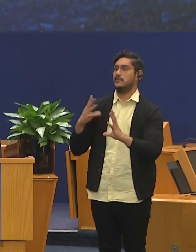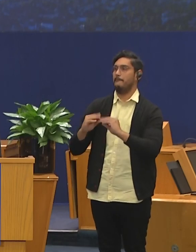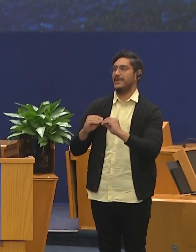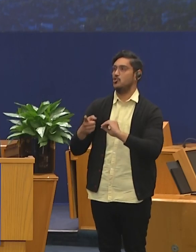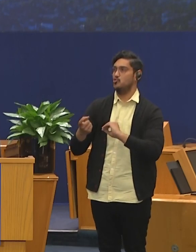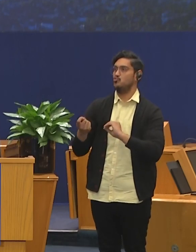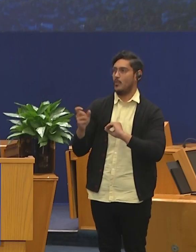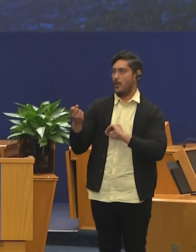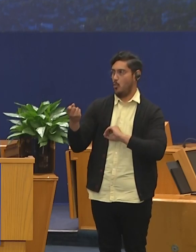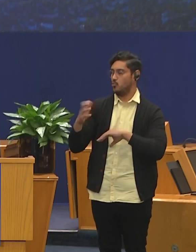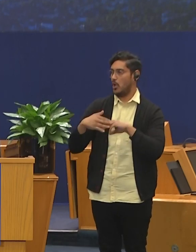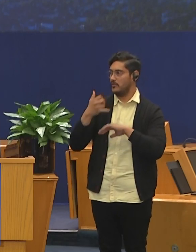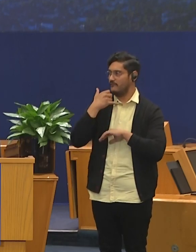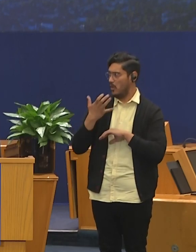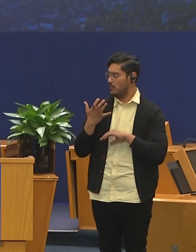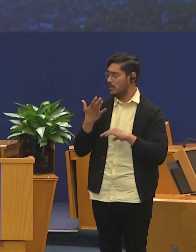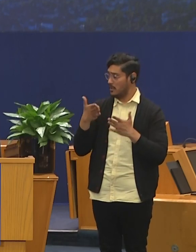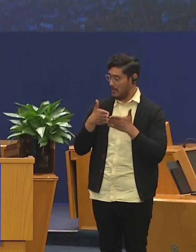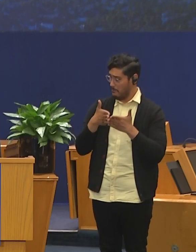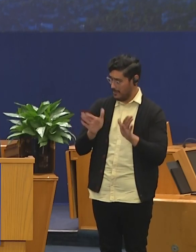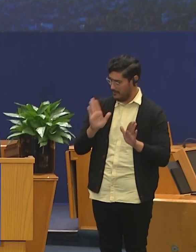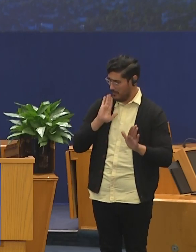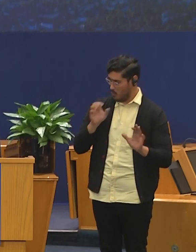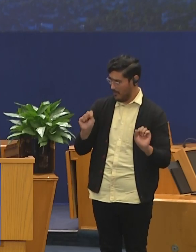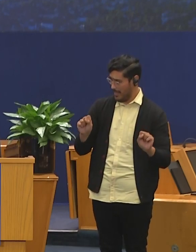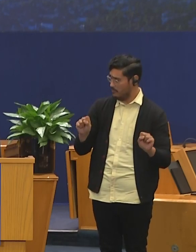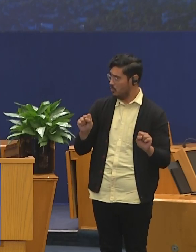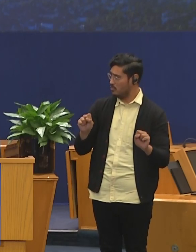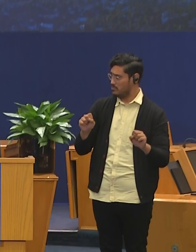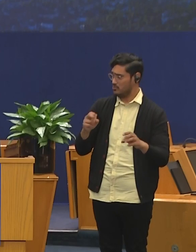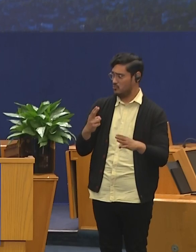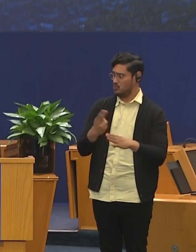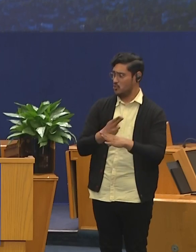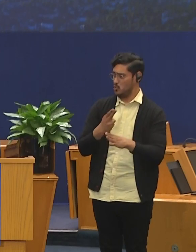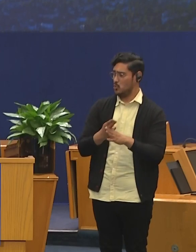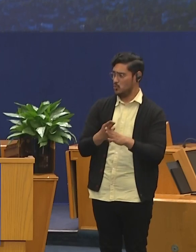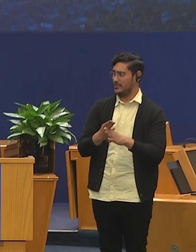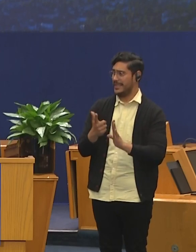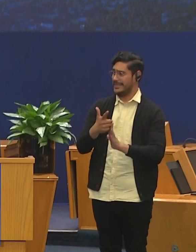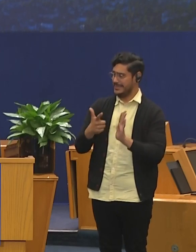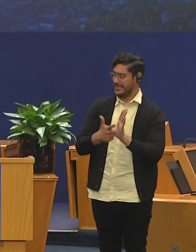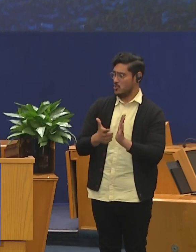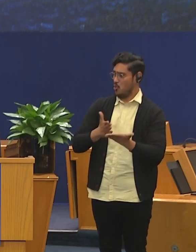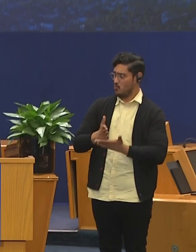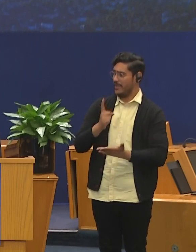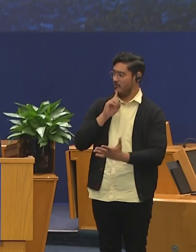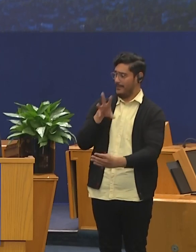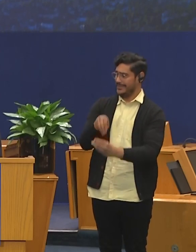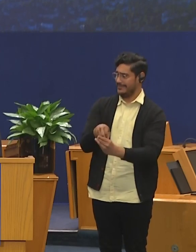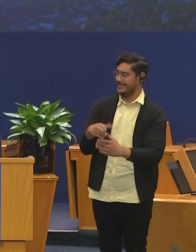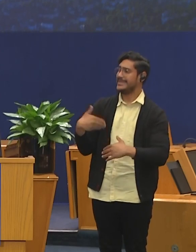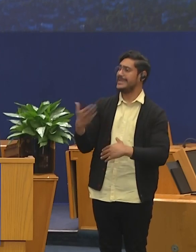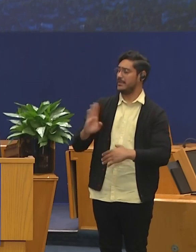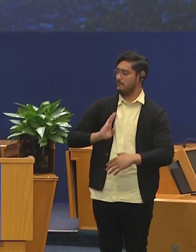LAST MEETING THAT YOU TRIED TO HOLD ON THE PHONE, WILL THE PUBLIC BE ABLE TO EXERCISE THEIR LEGAL RIGHT AND PARTICIPATE IN